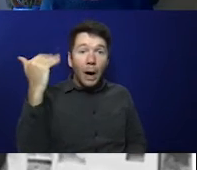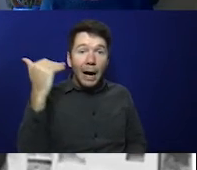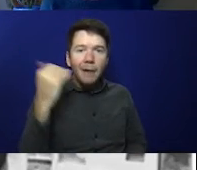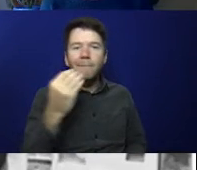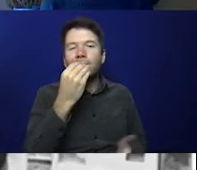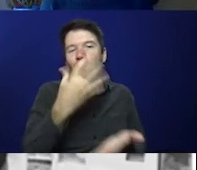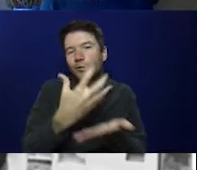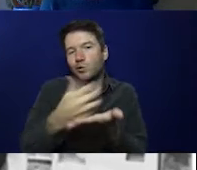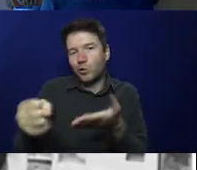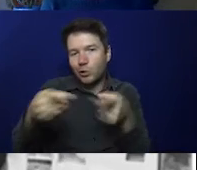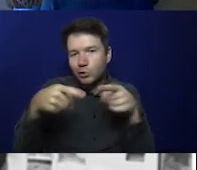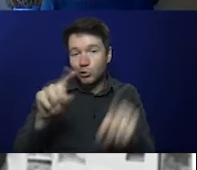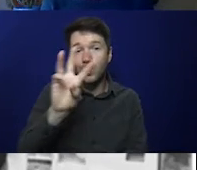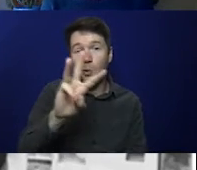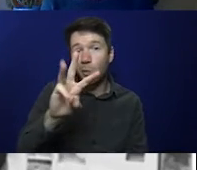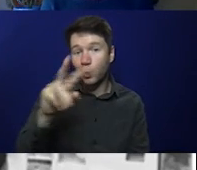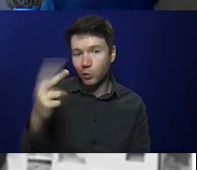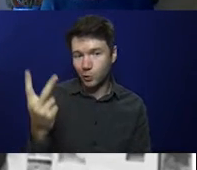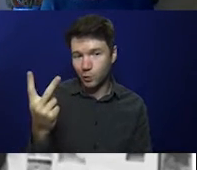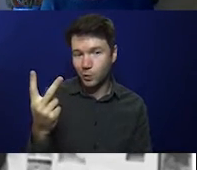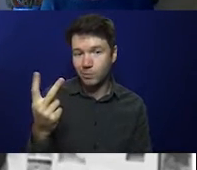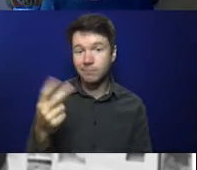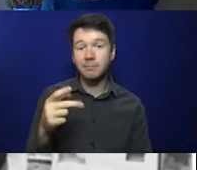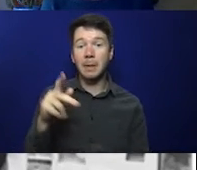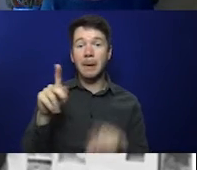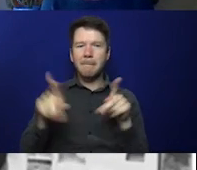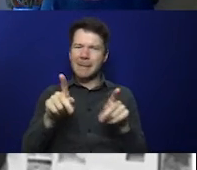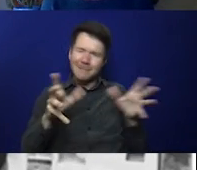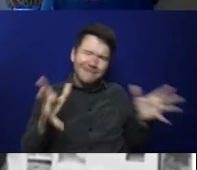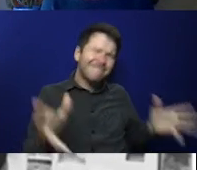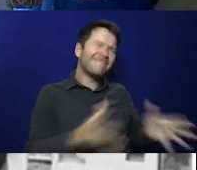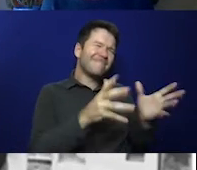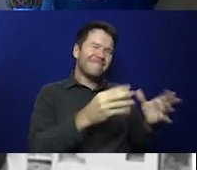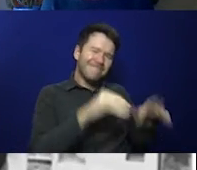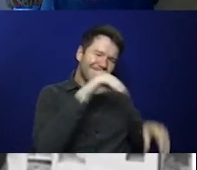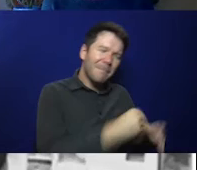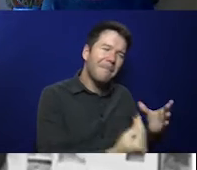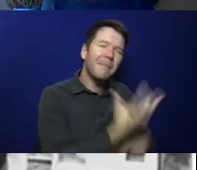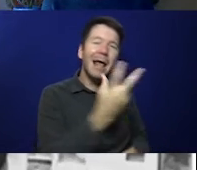War Two, when people were encouraged to plant victory gardens and displays such as this